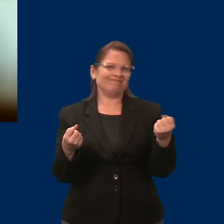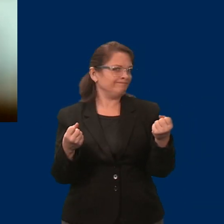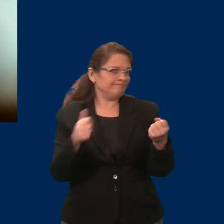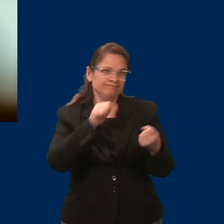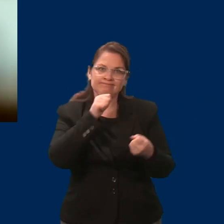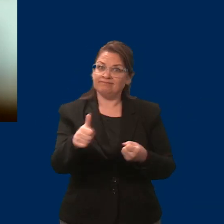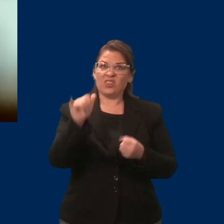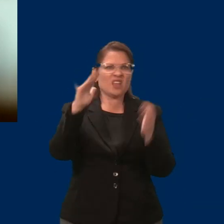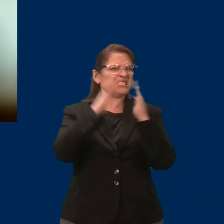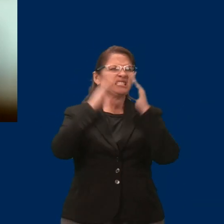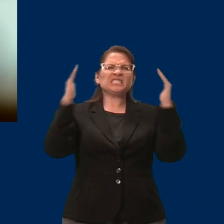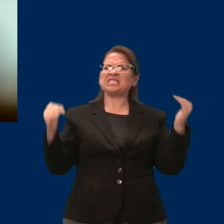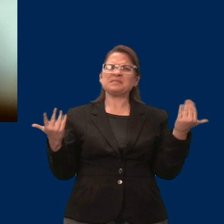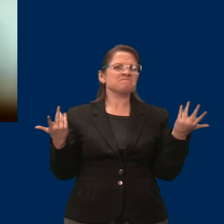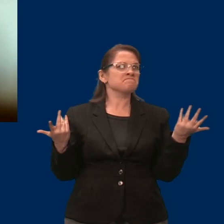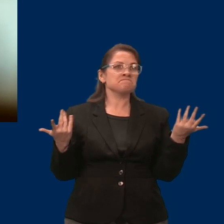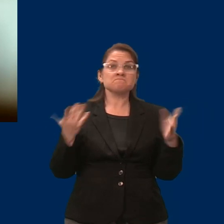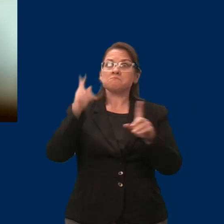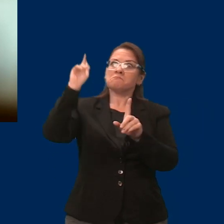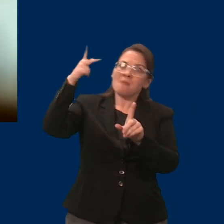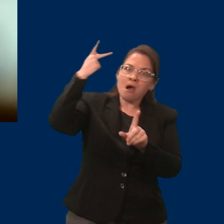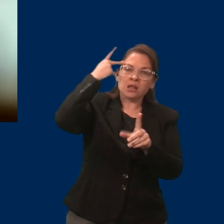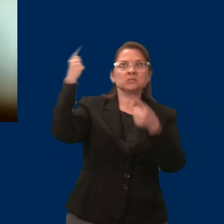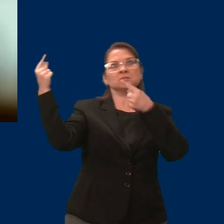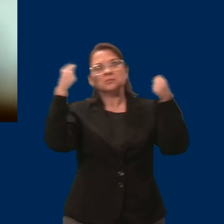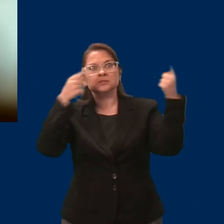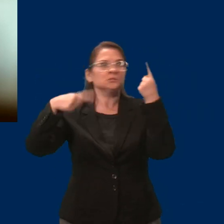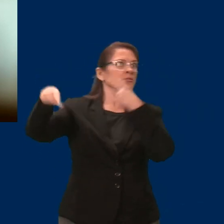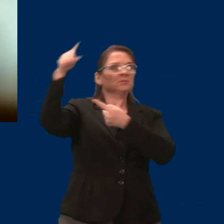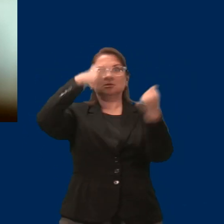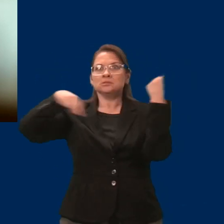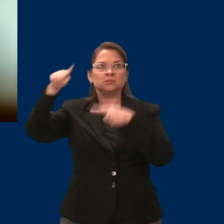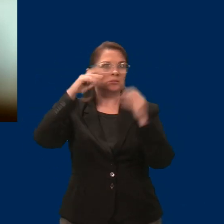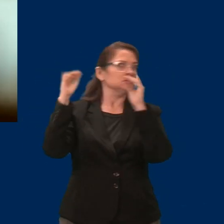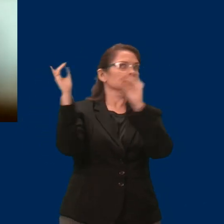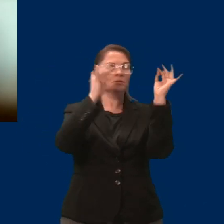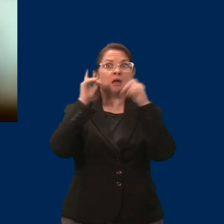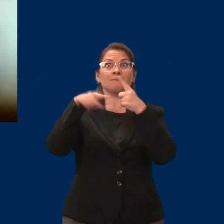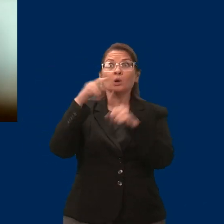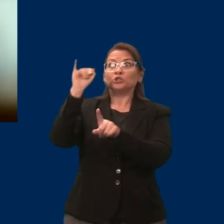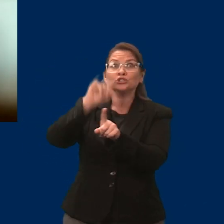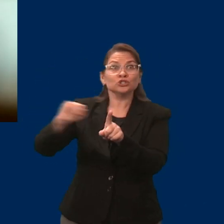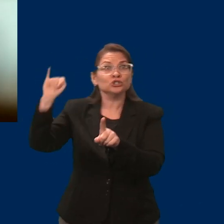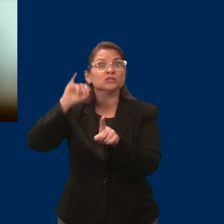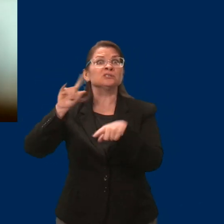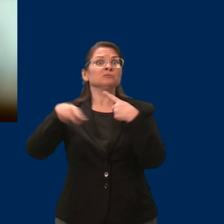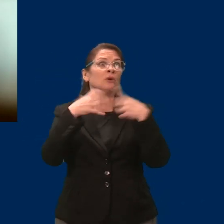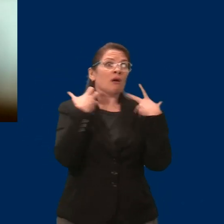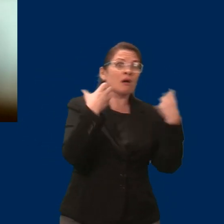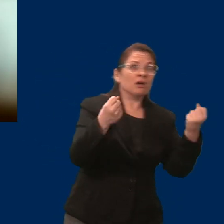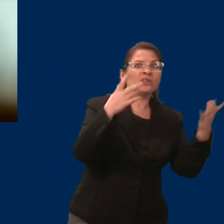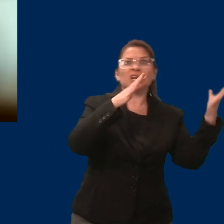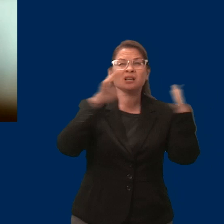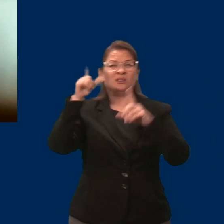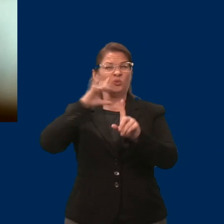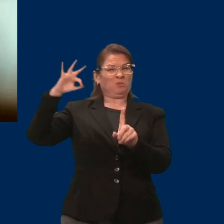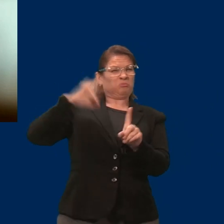and its existence for the profit motive-- nonprofits notwithstanding.